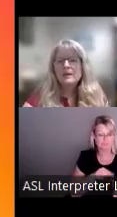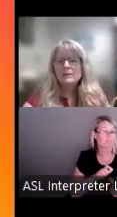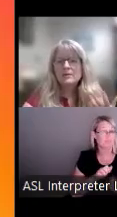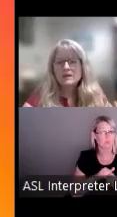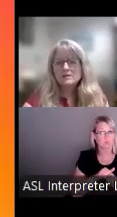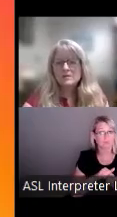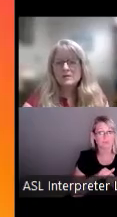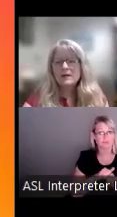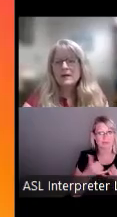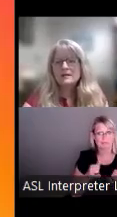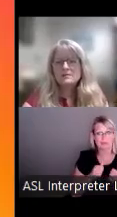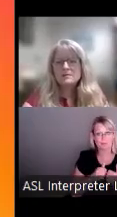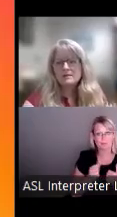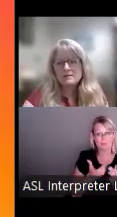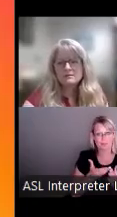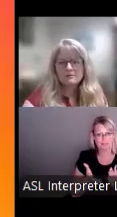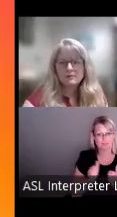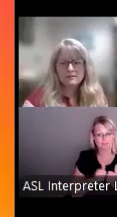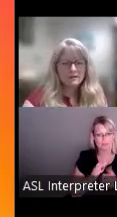playing with things with their hands because of different